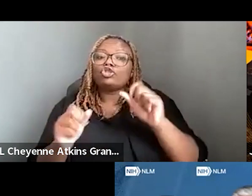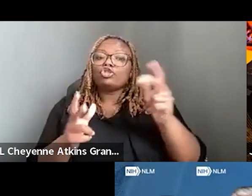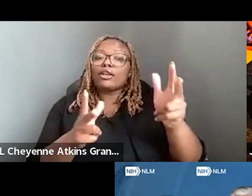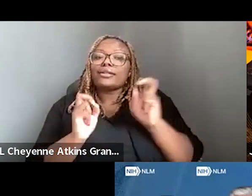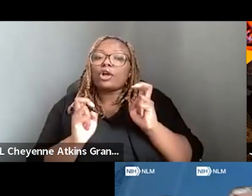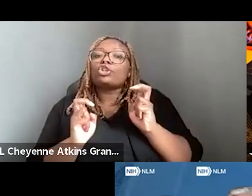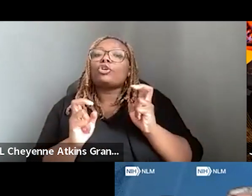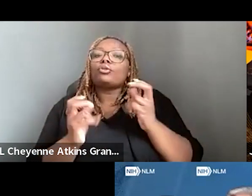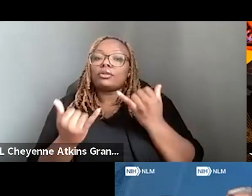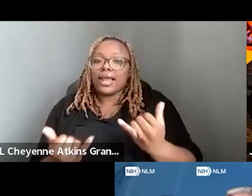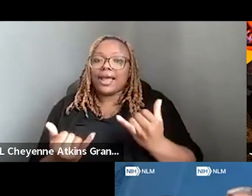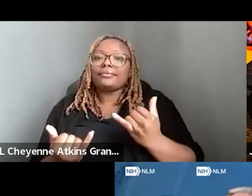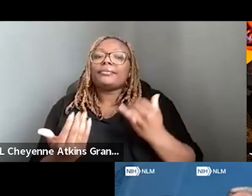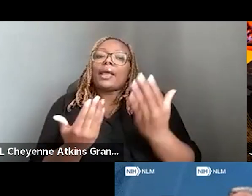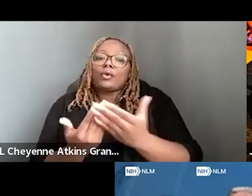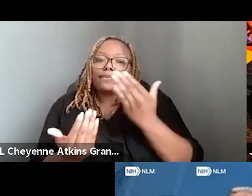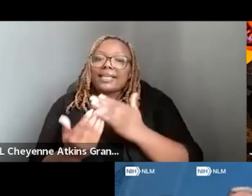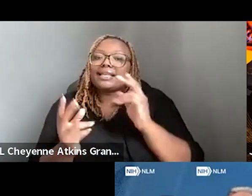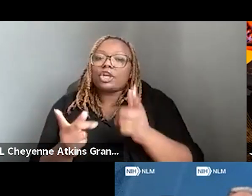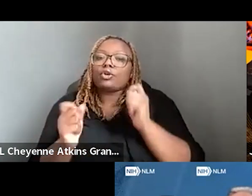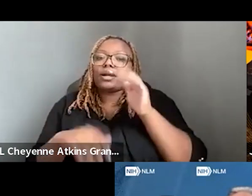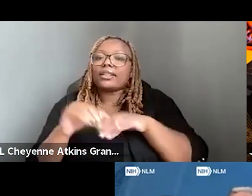It will be much faster, much quicker than going through the FOIA Office.